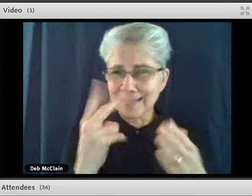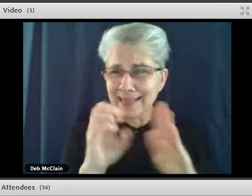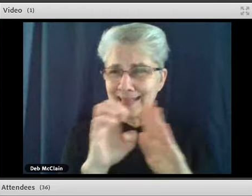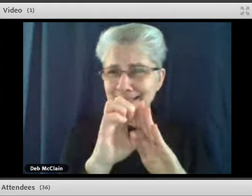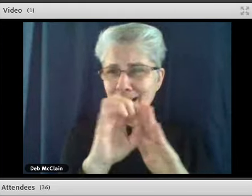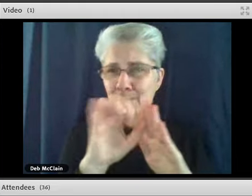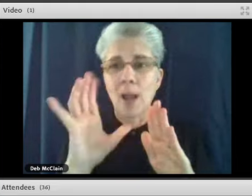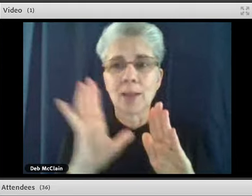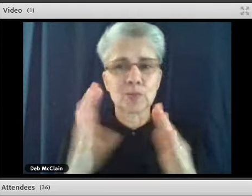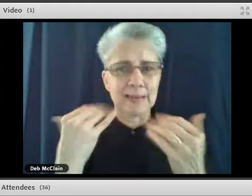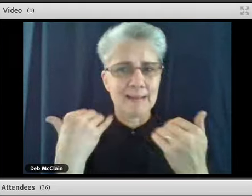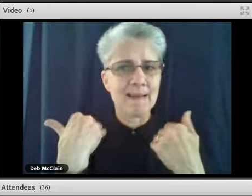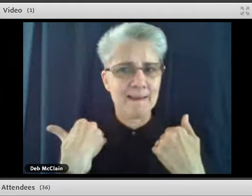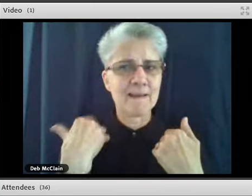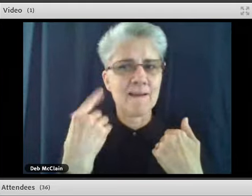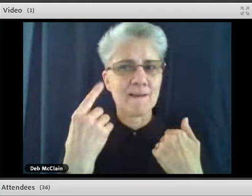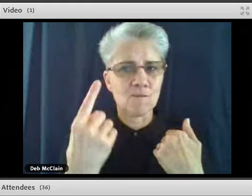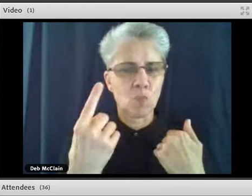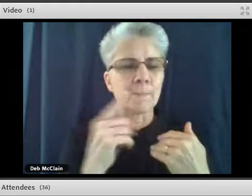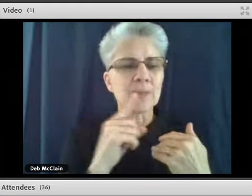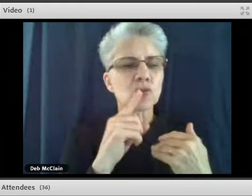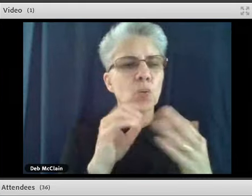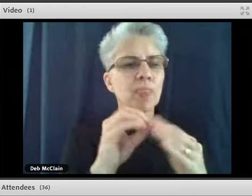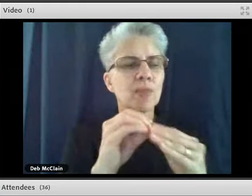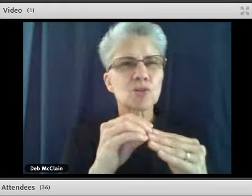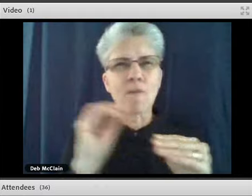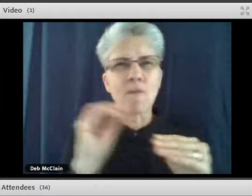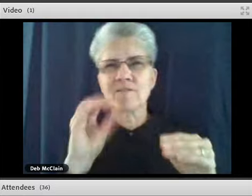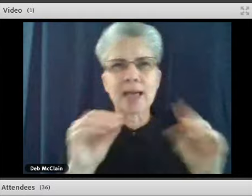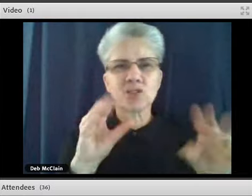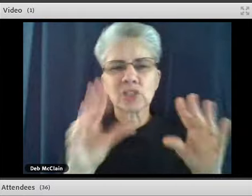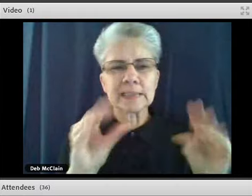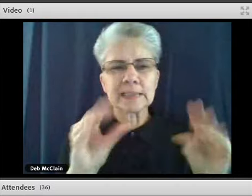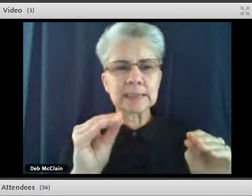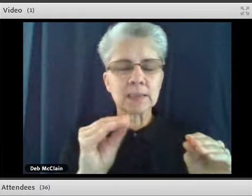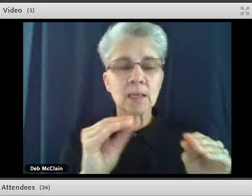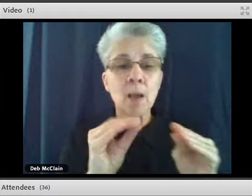Has anybody ever seen an example of this? I used to have one, But you want to make sure there's no flashes